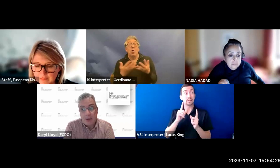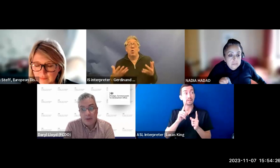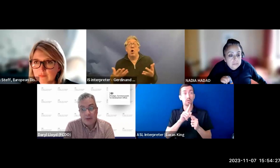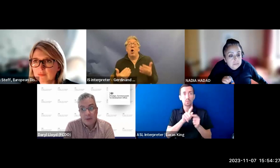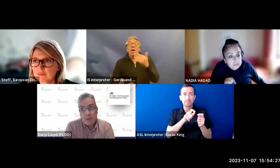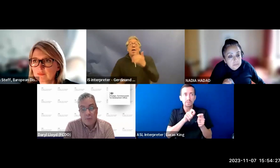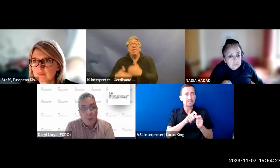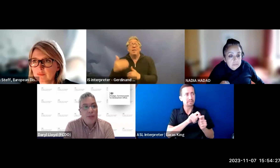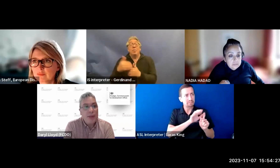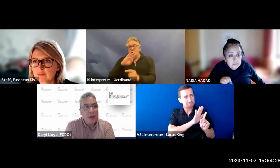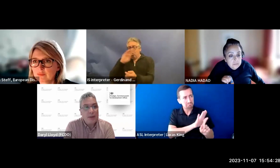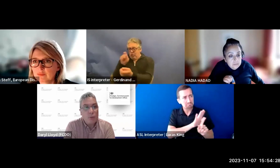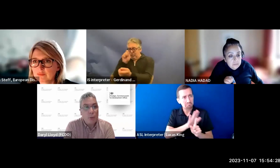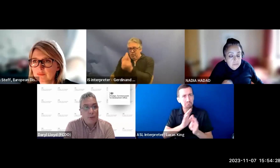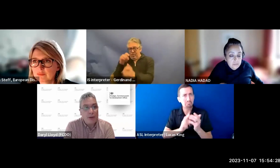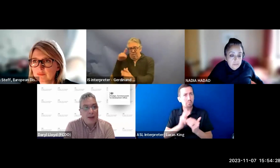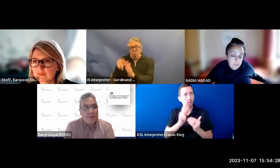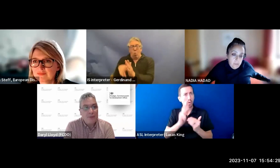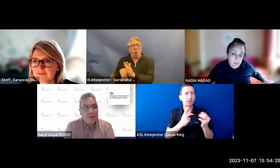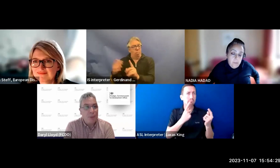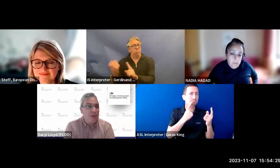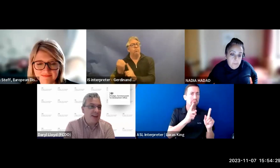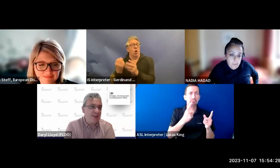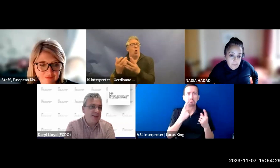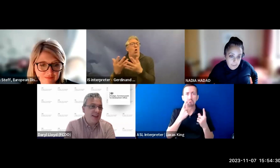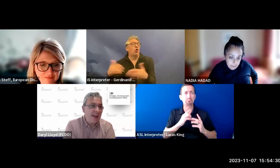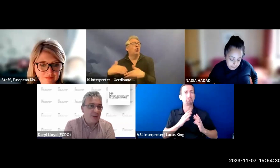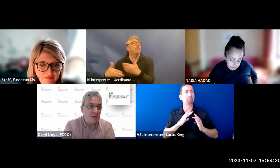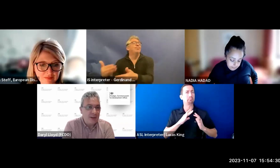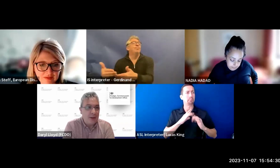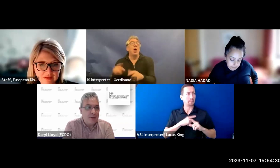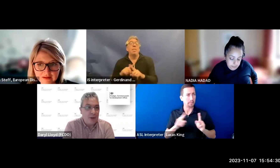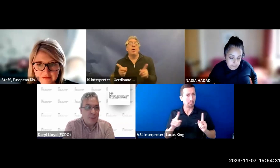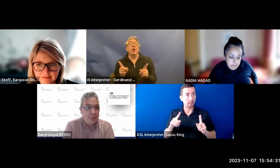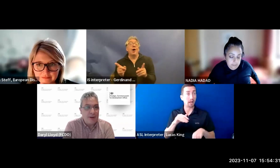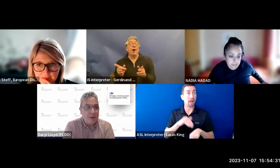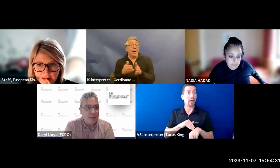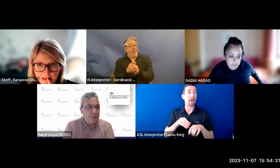but when we think about what was at scale for those programs...